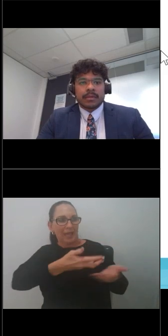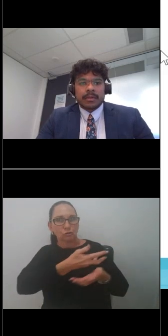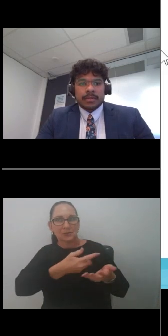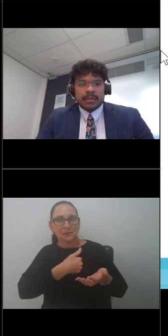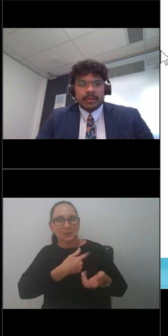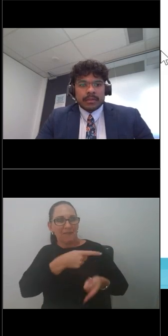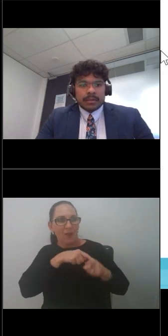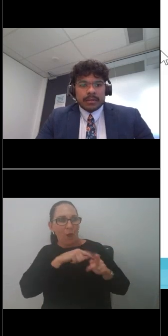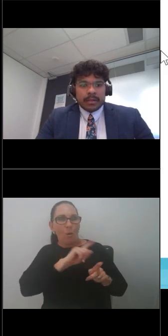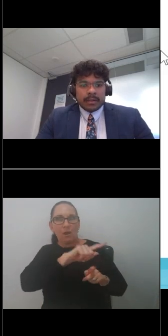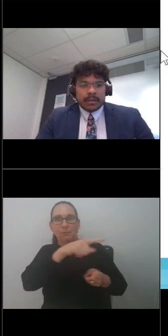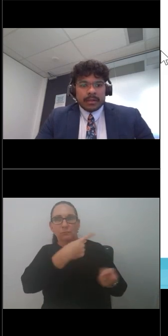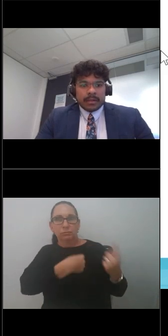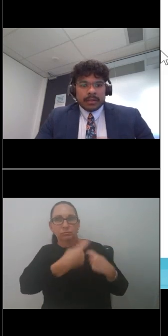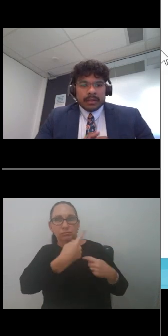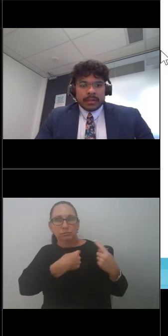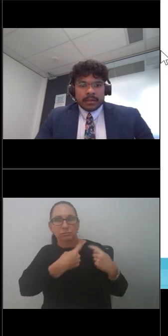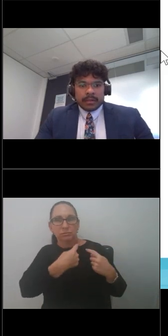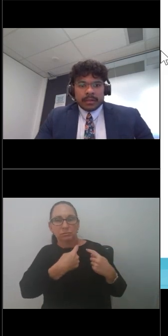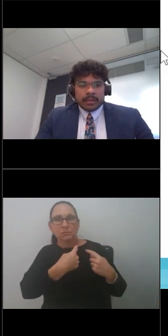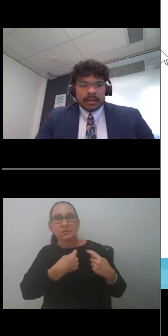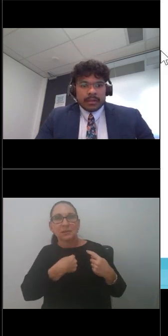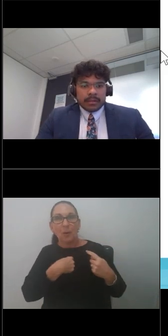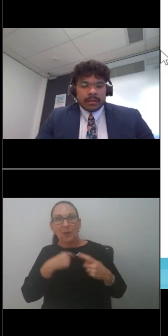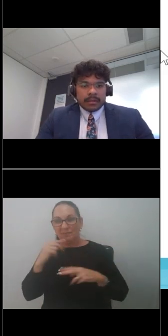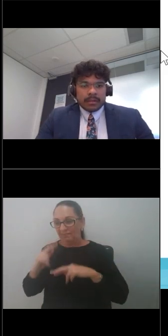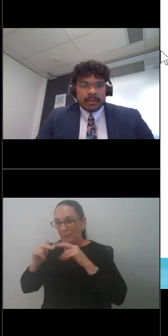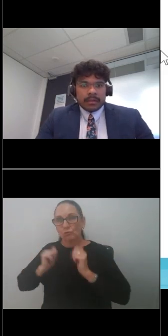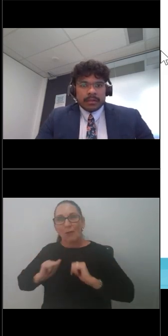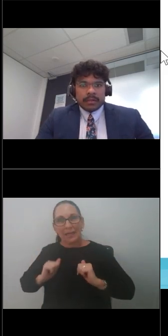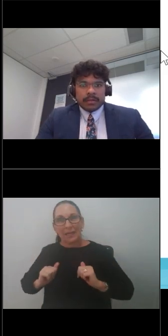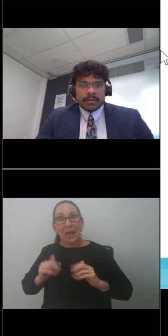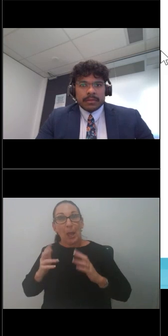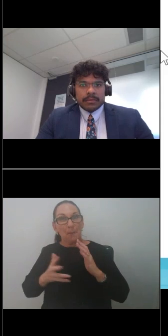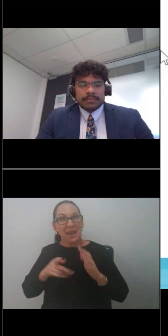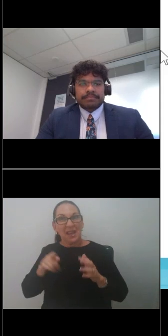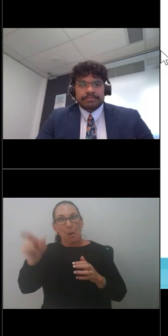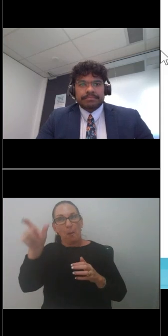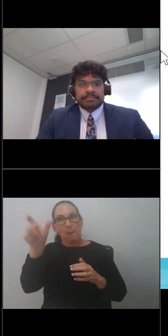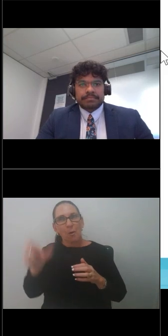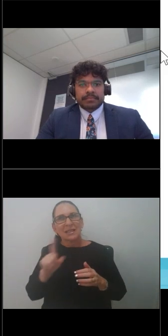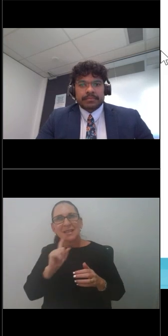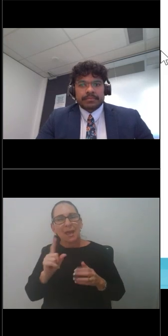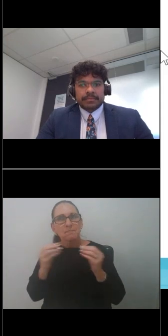for feedback so this person came up to me and said your applicant card is missing it's missing police